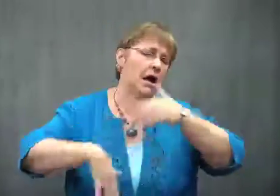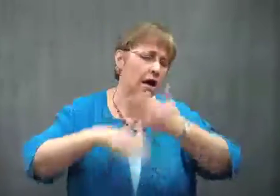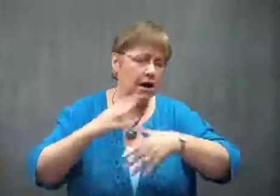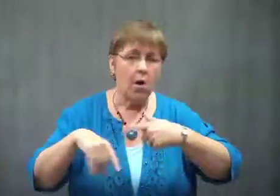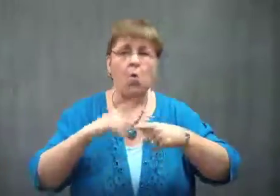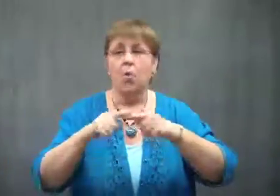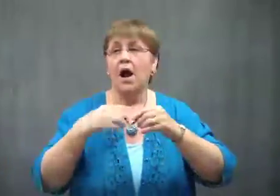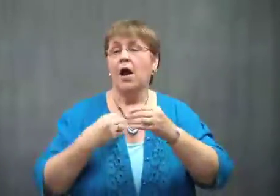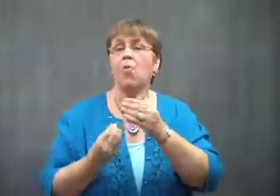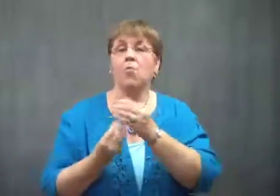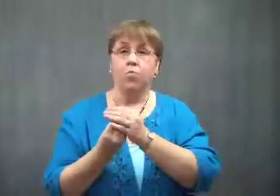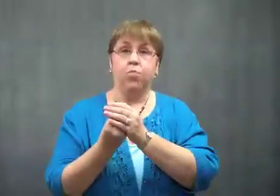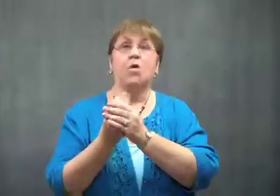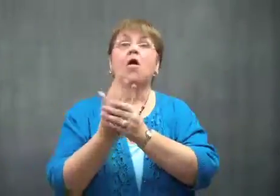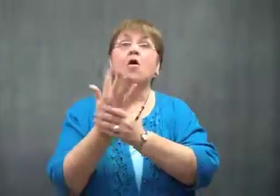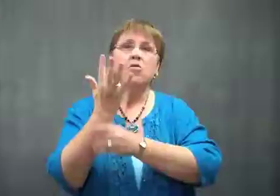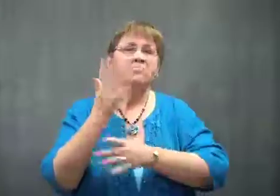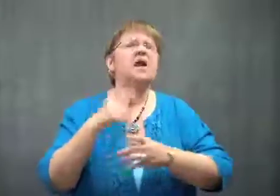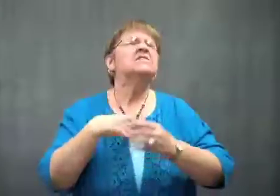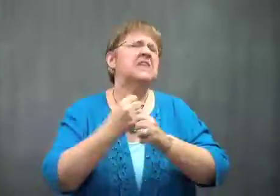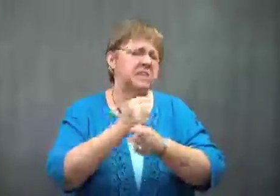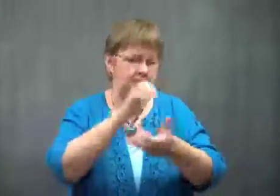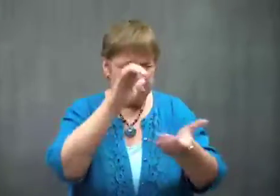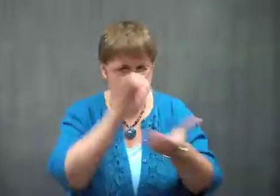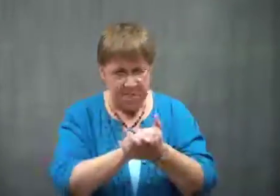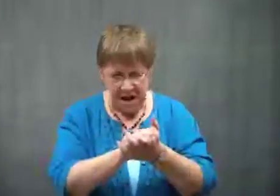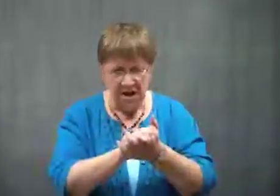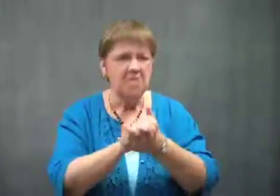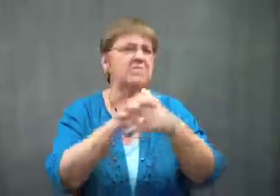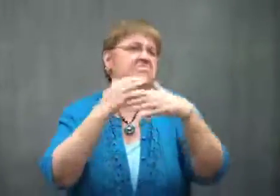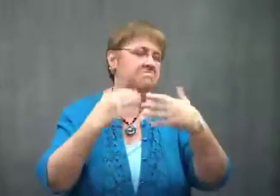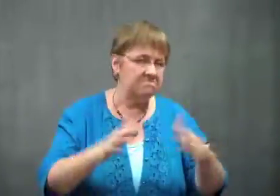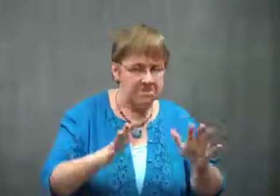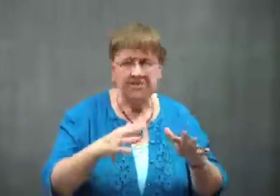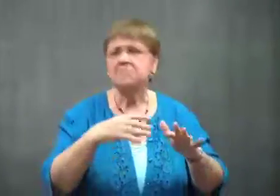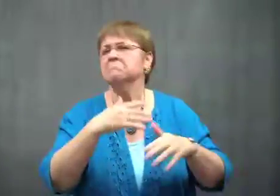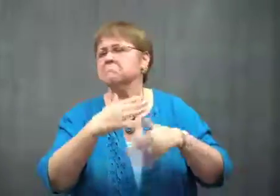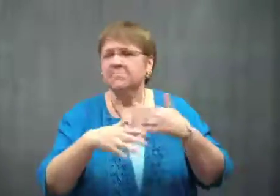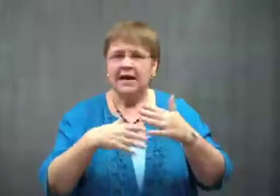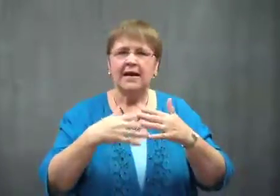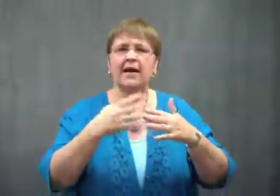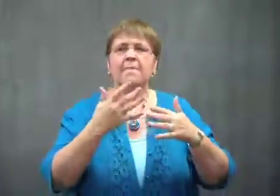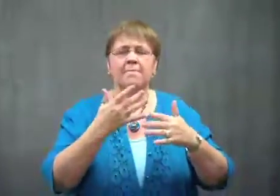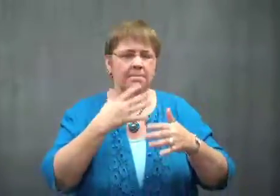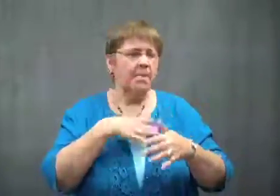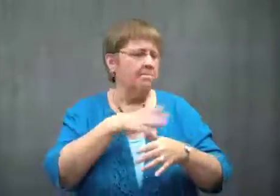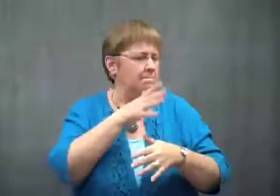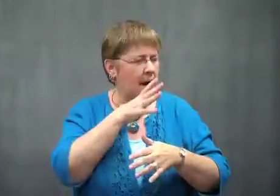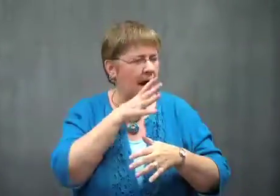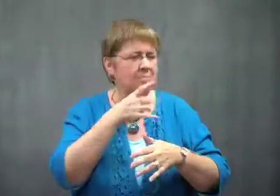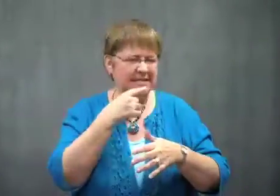Finally I grew up and got married.